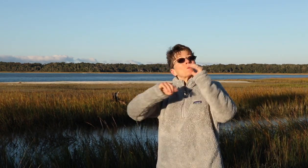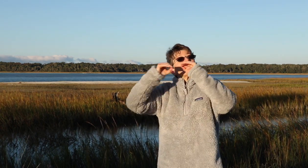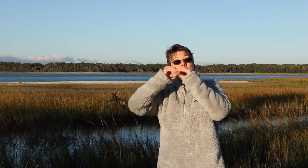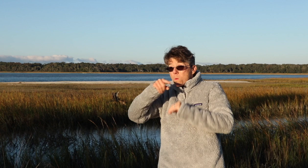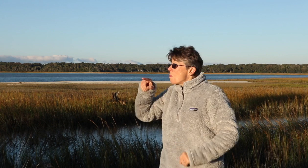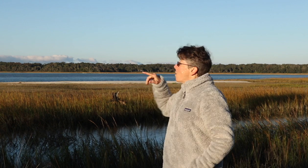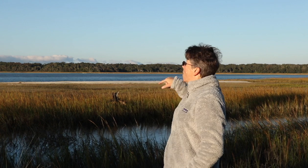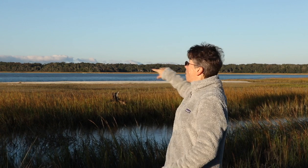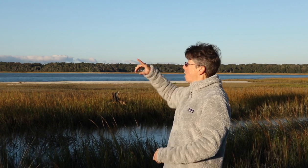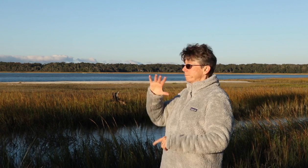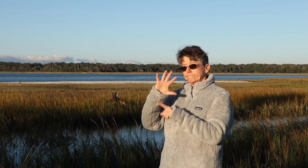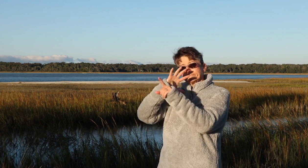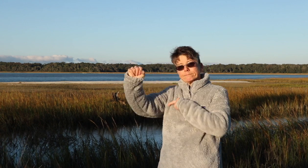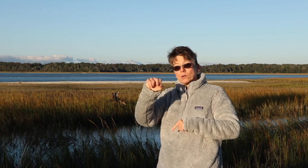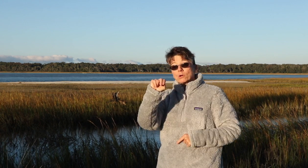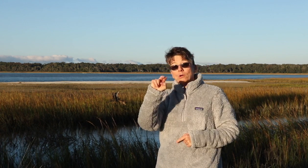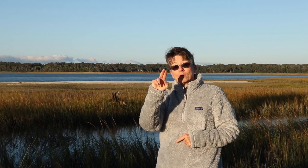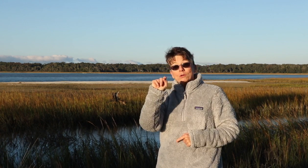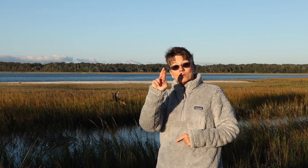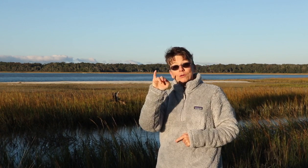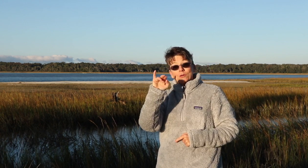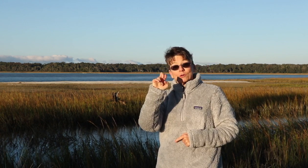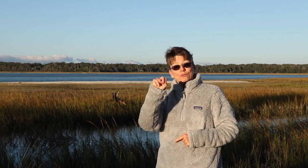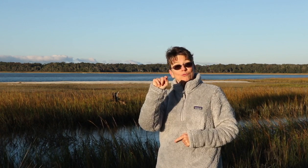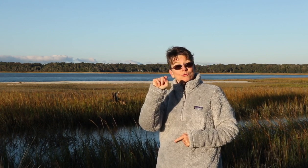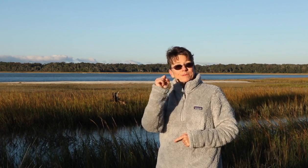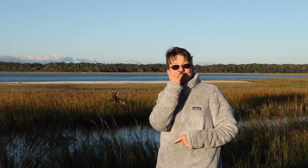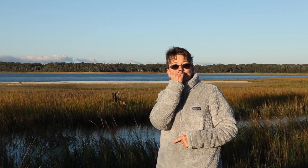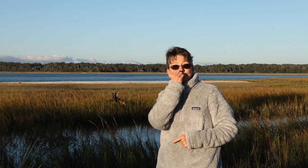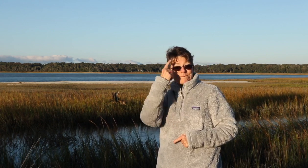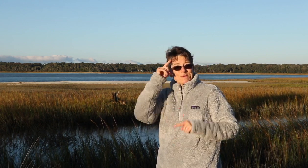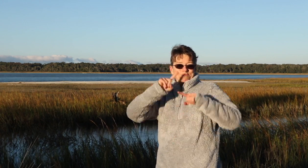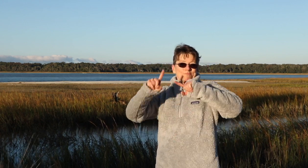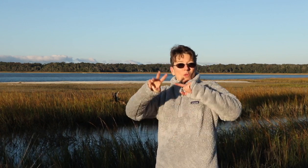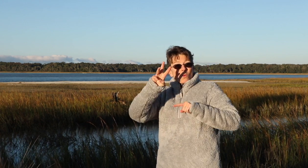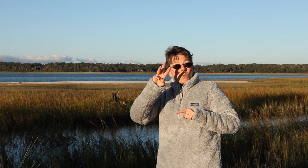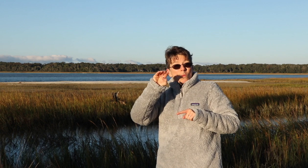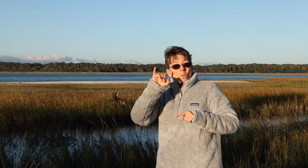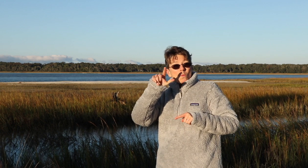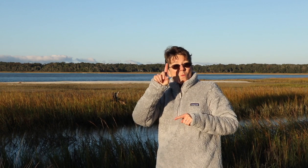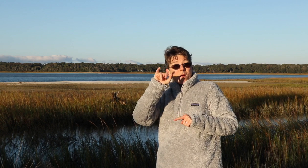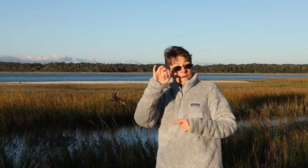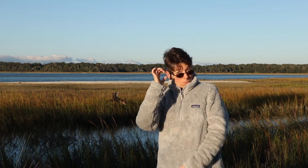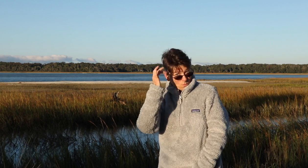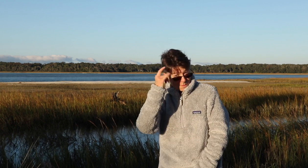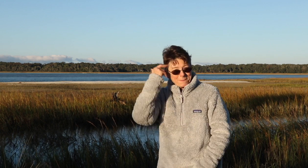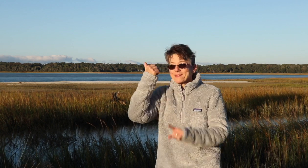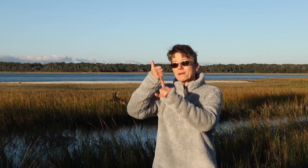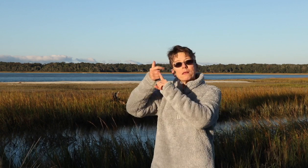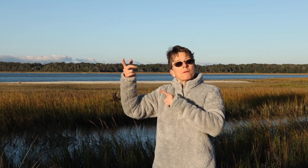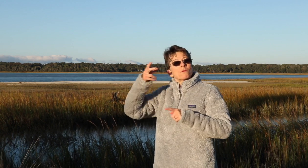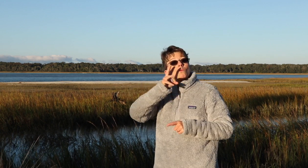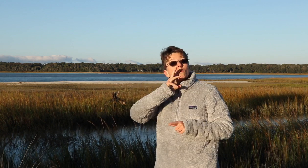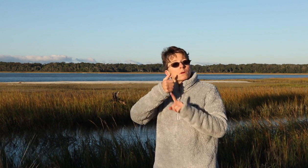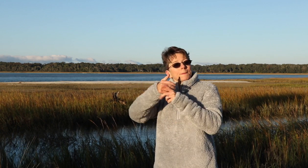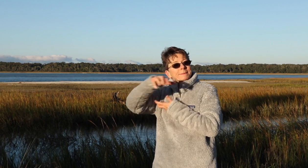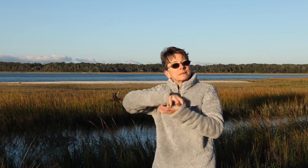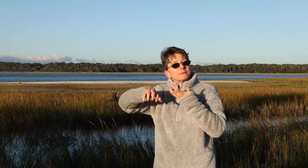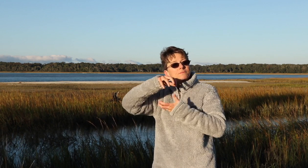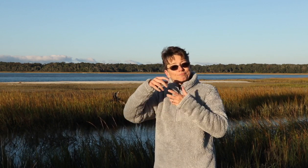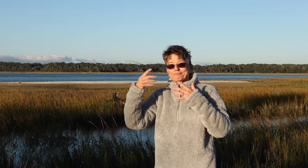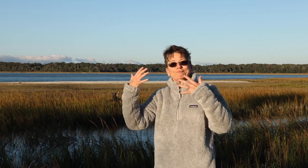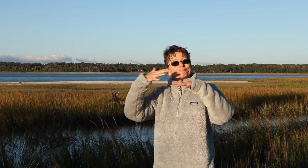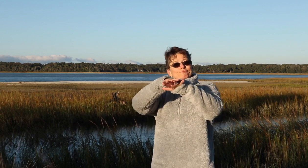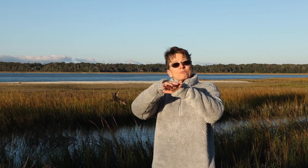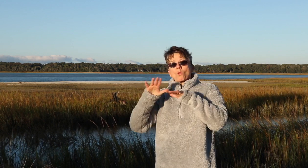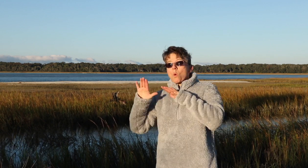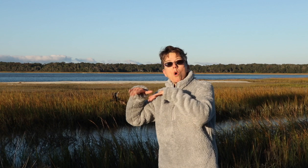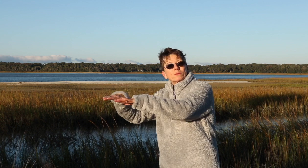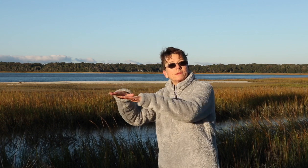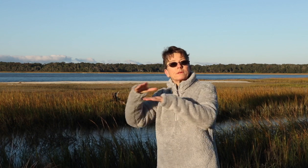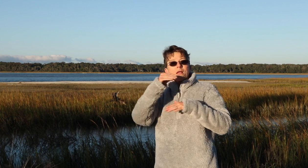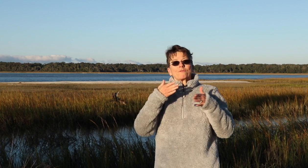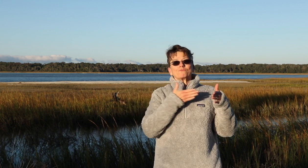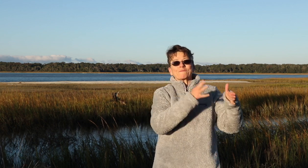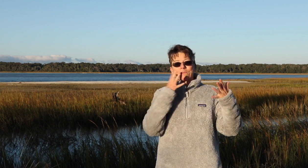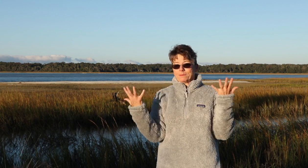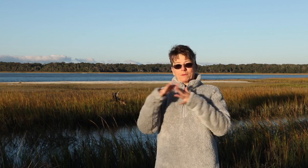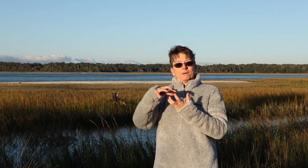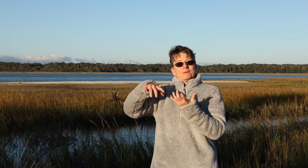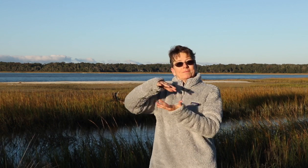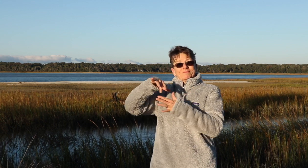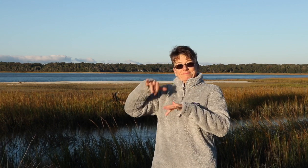This brackish water, which is a combination of salt water from the ocean and fresh water from the river is packed with nutrients for wildlife.